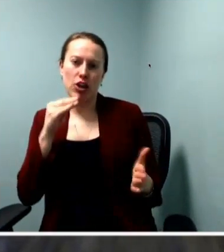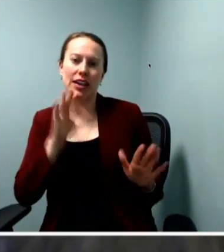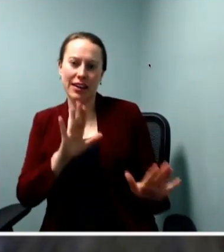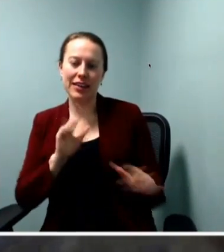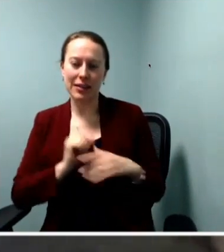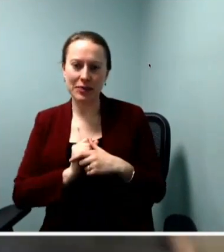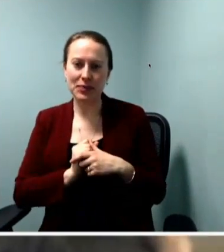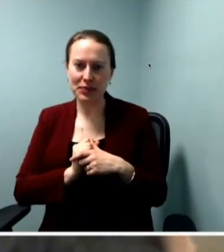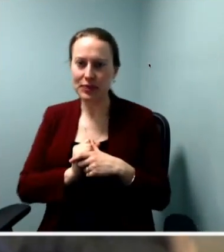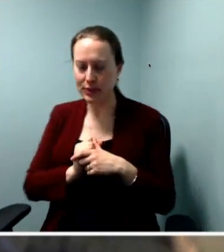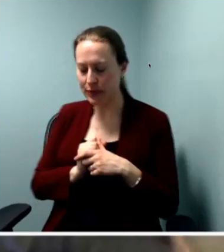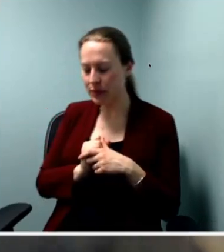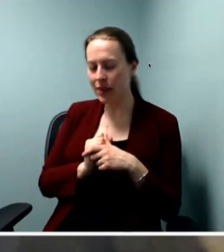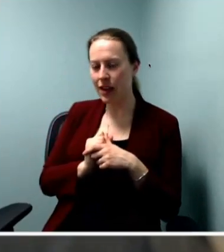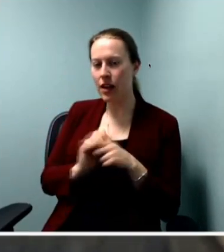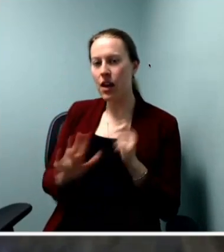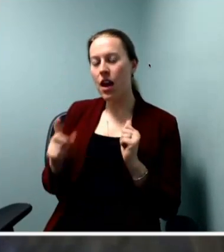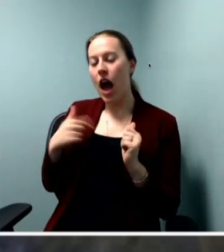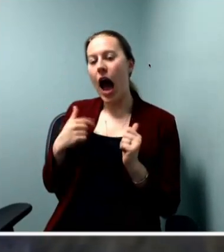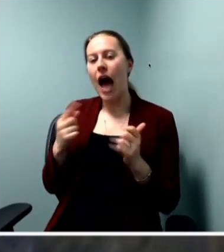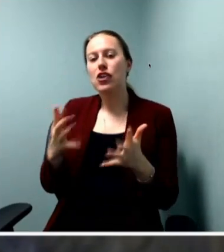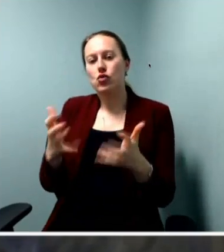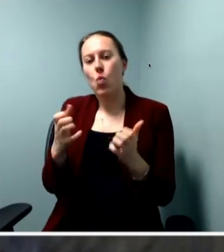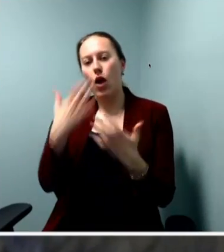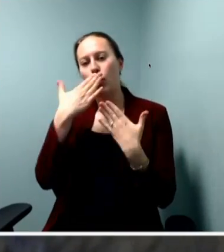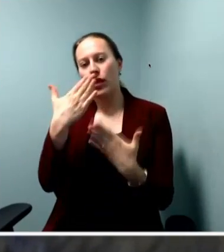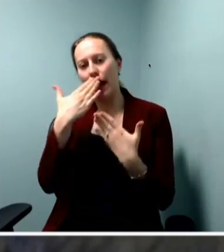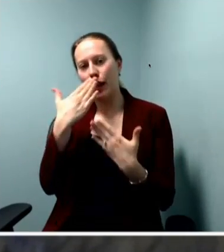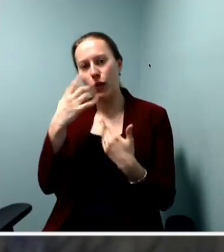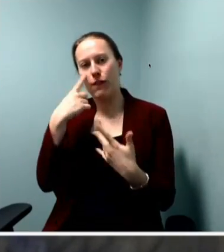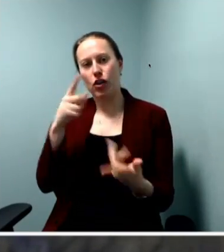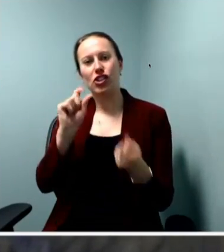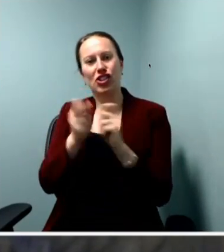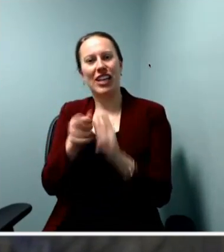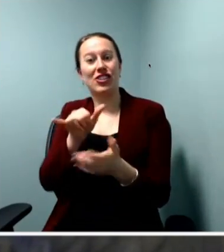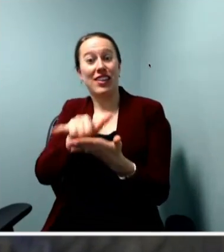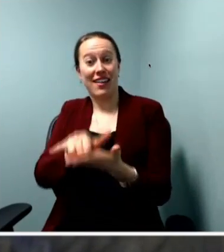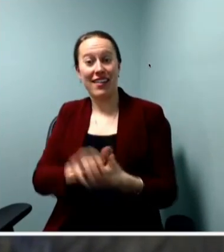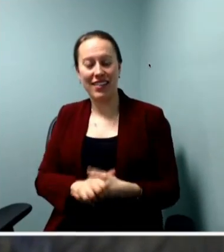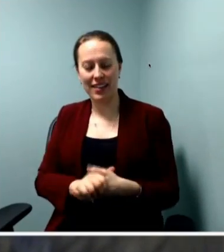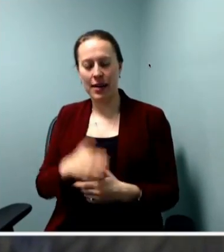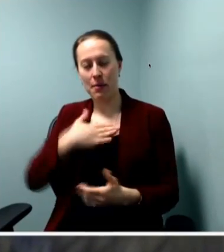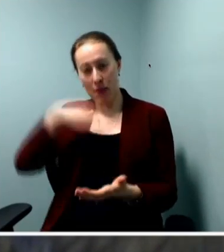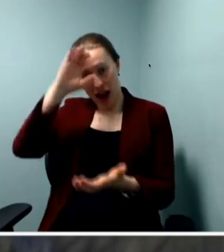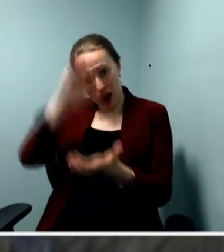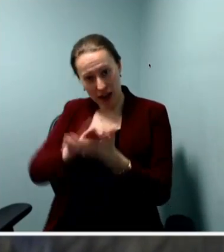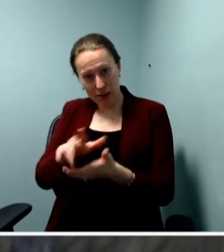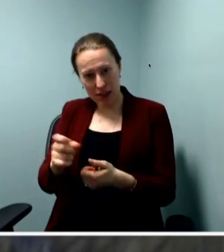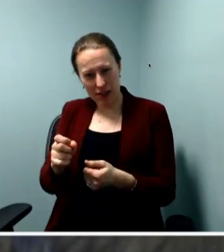So I just wanted to thank you for changing that. My husband, as you know, had a physical disability